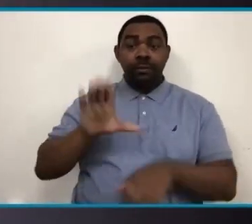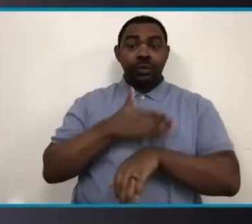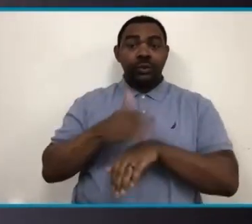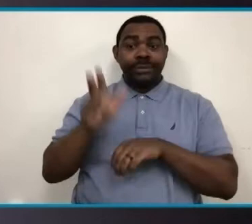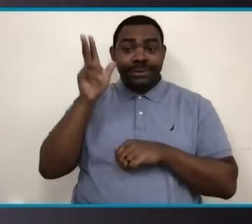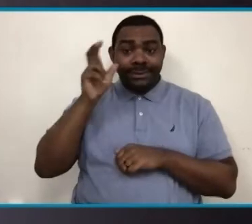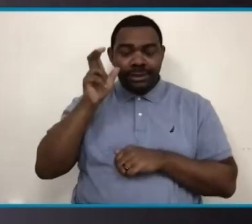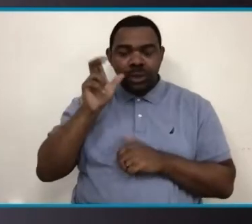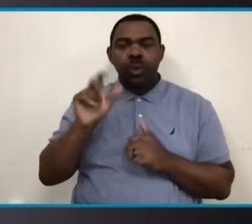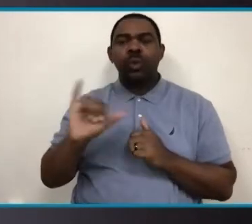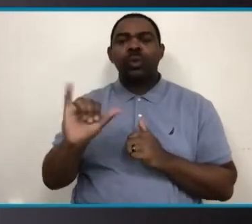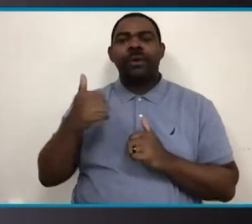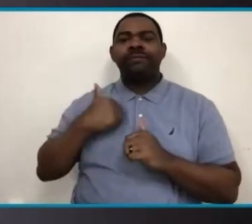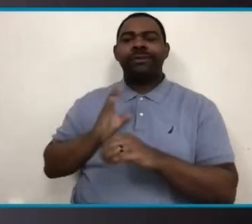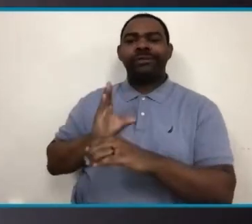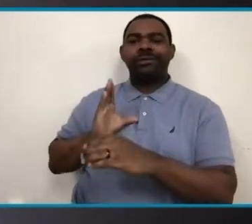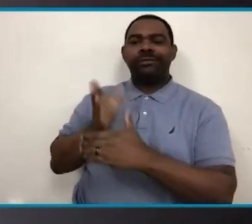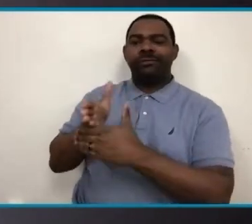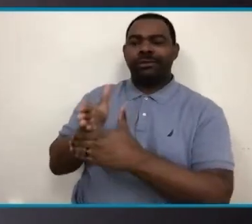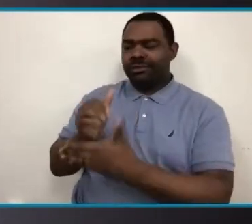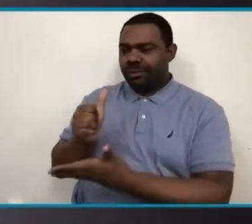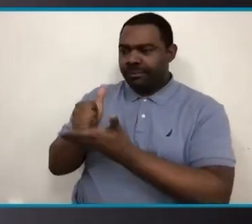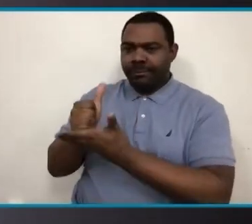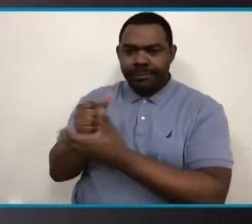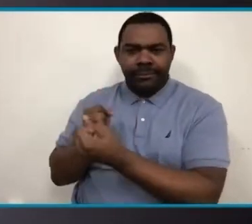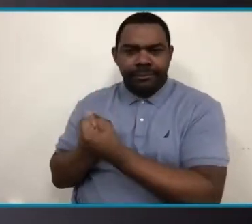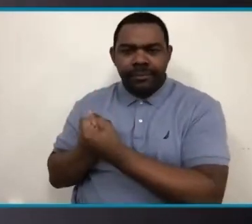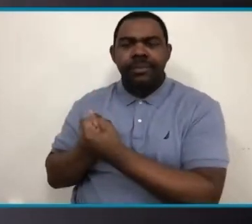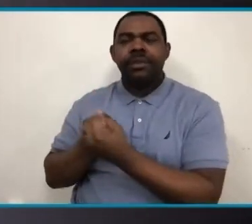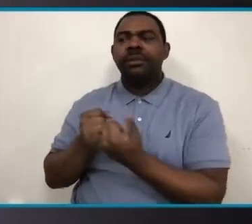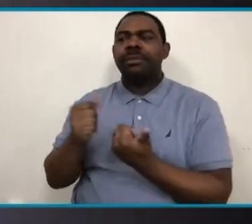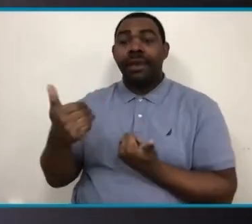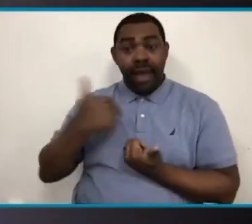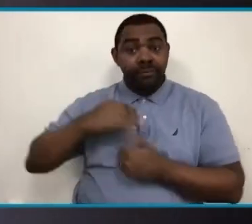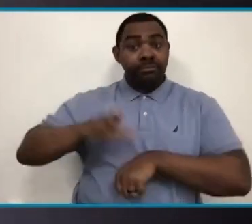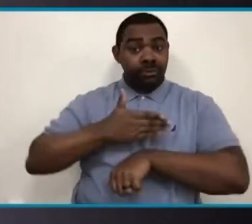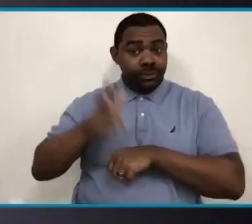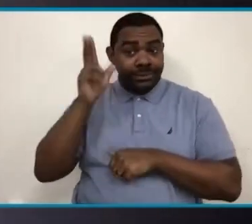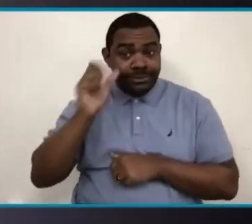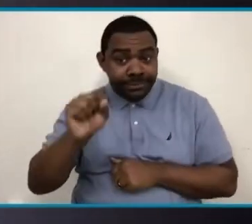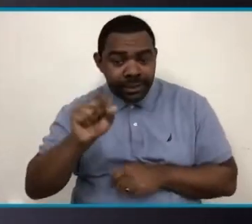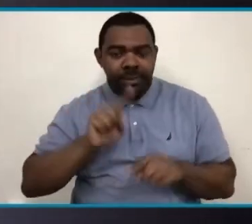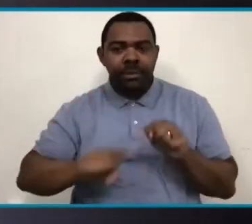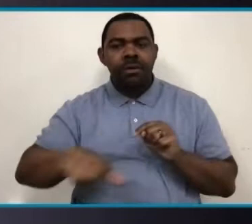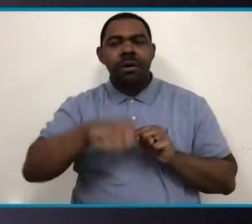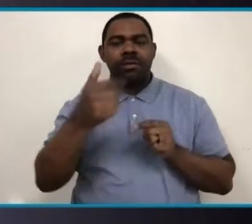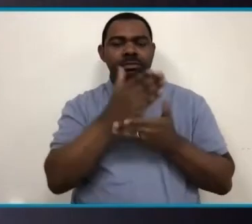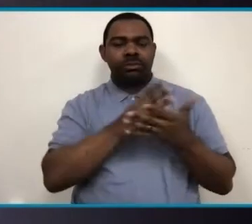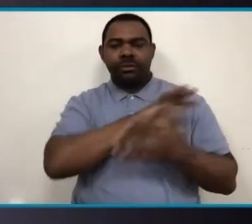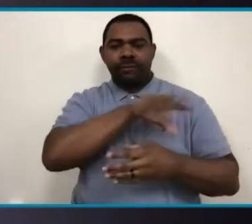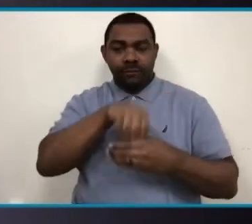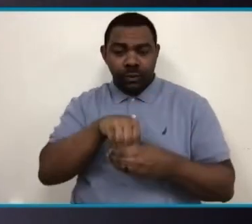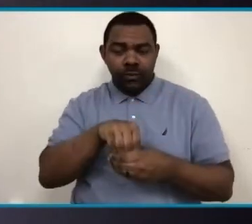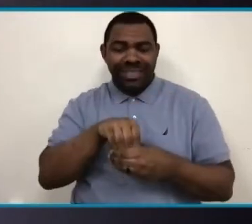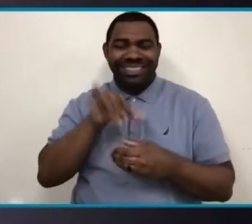that involve music listening but have additional components and music imagery is one of these interventions.